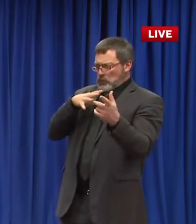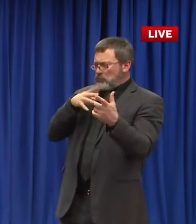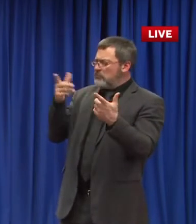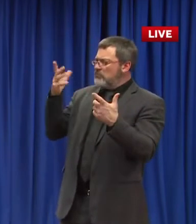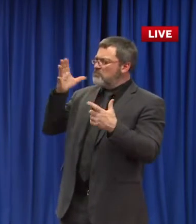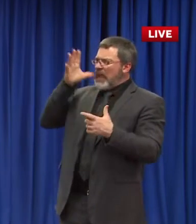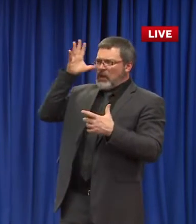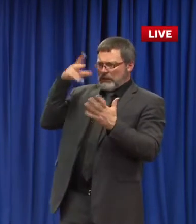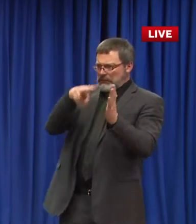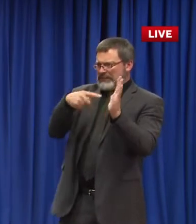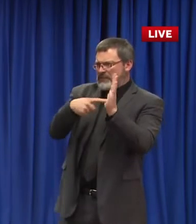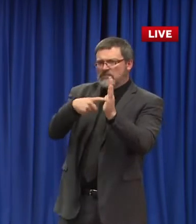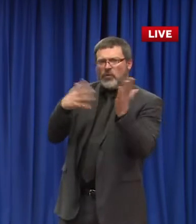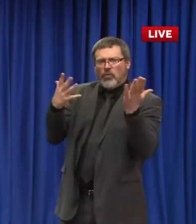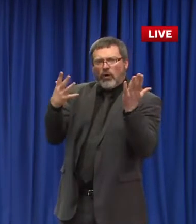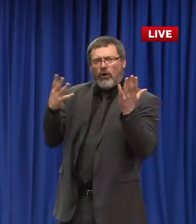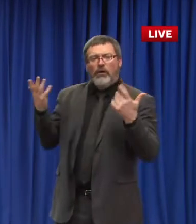I CAN RELEASE A GOOD QUESTION.